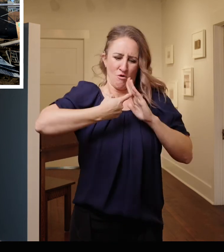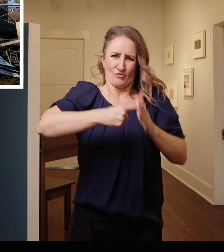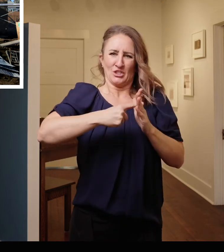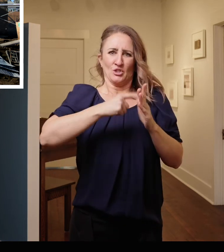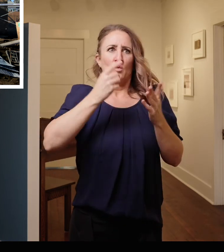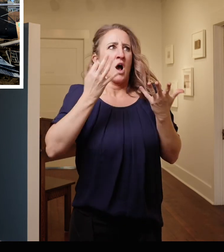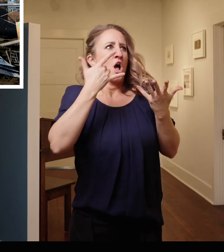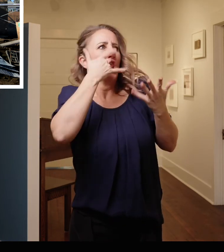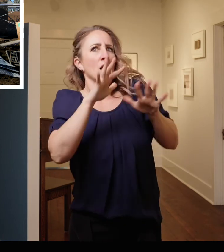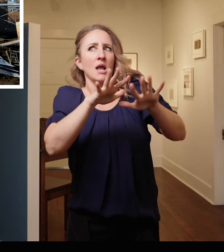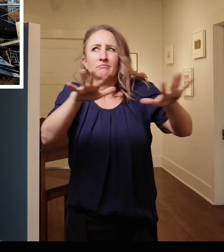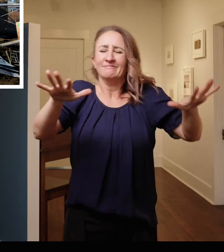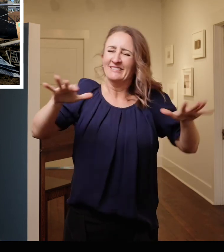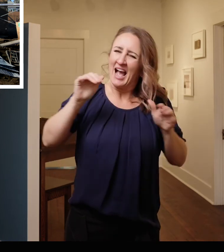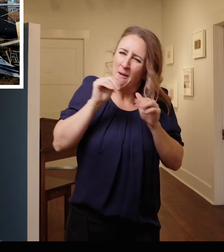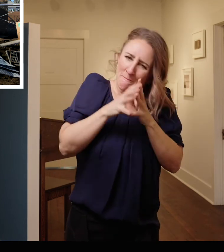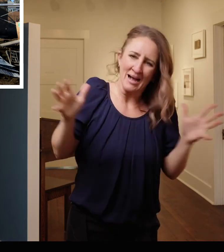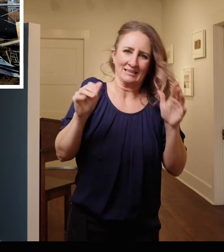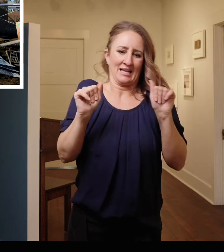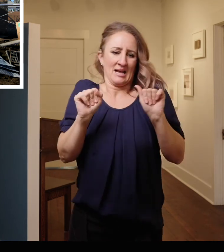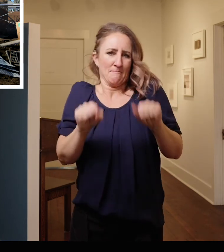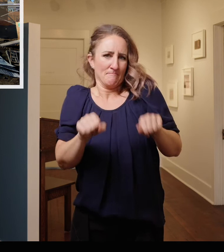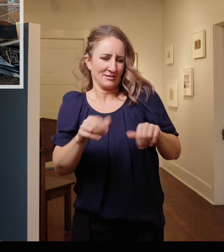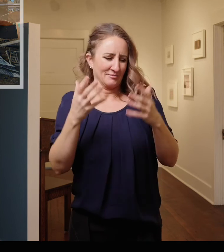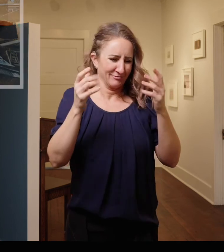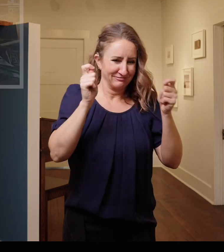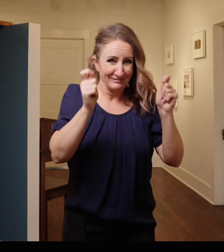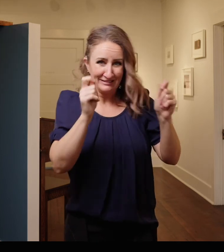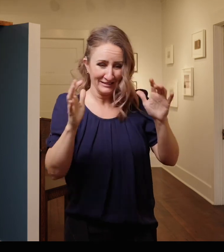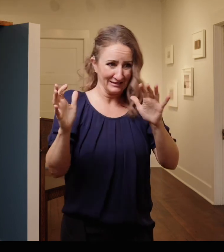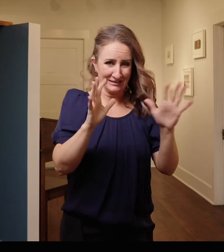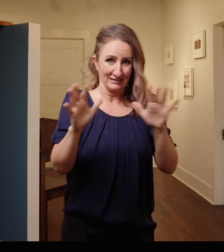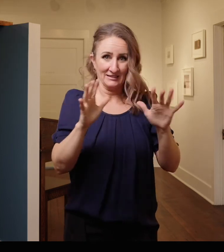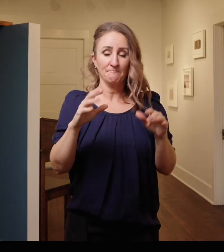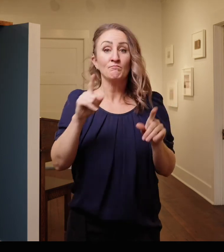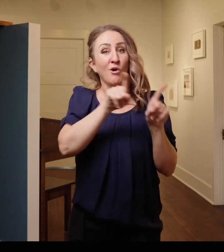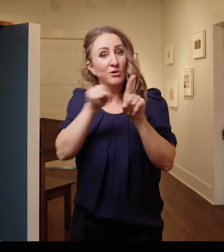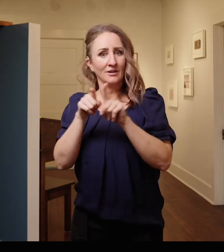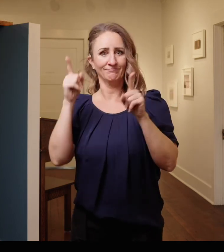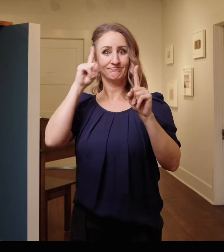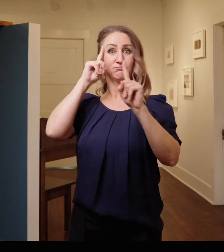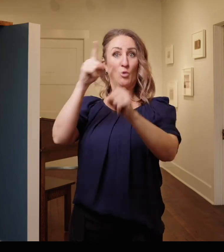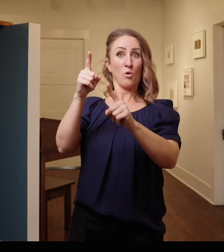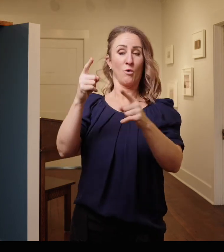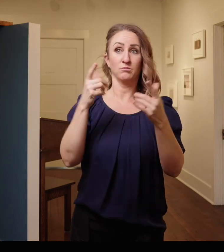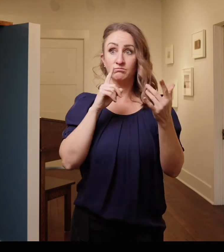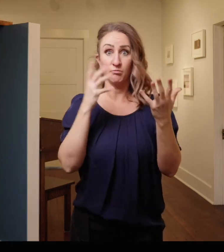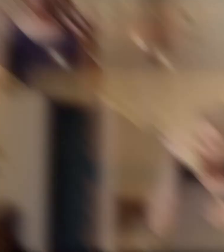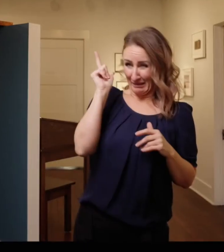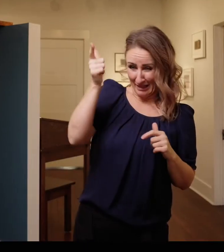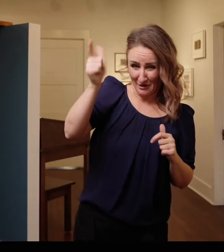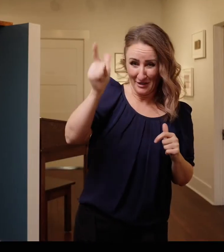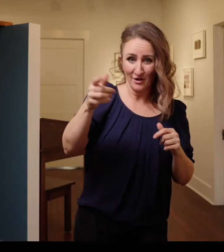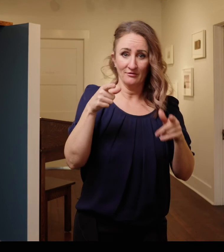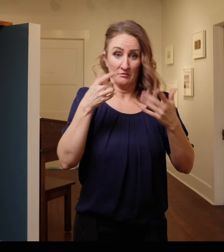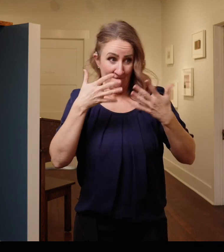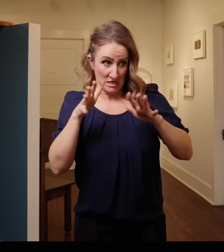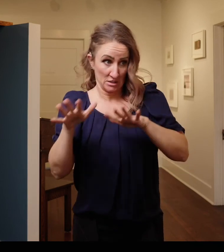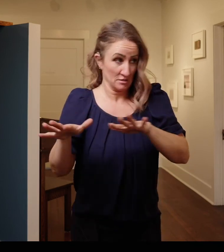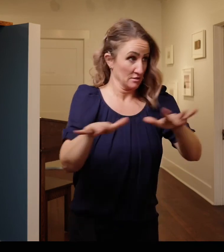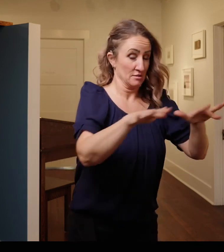as much of the original home as possible while also updating it to be used as a public space.